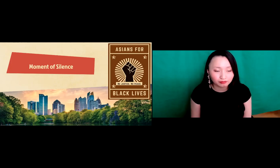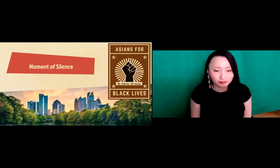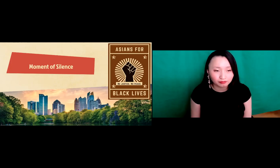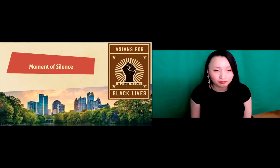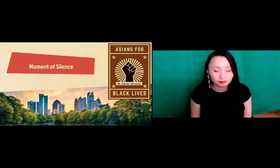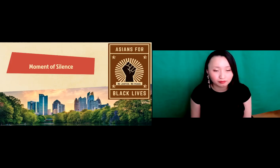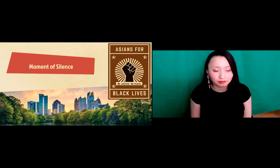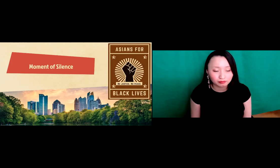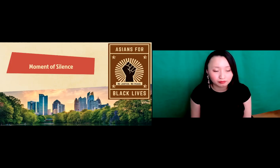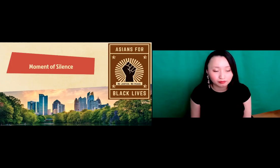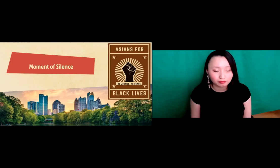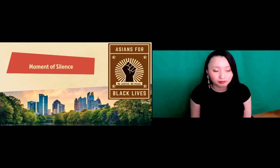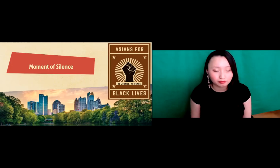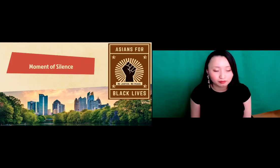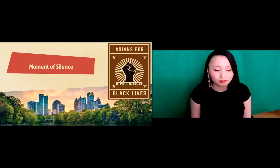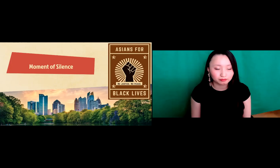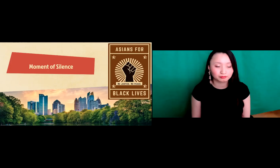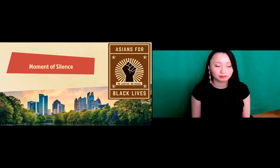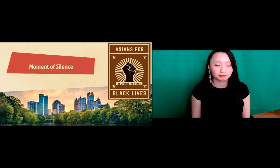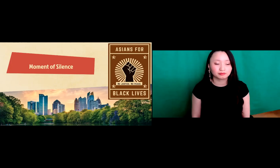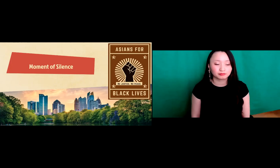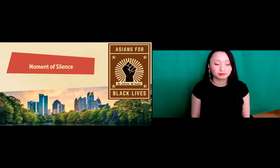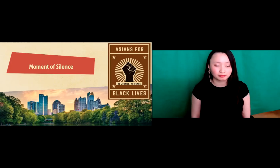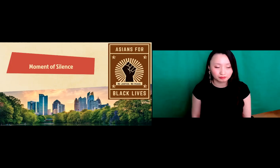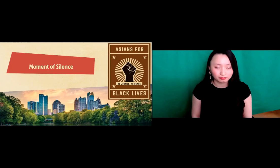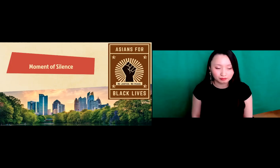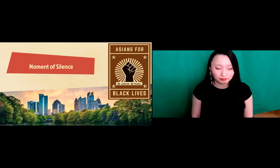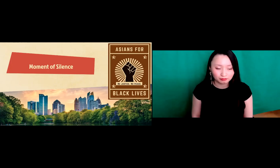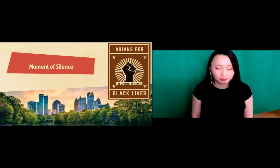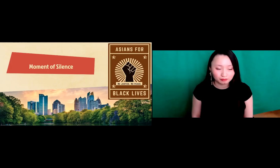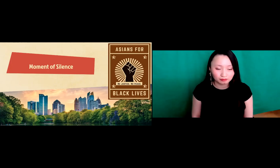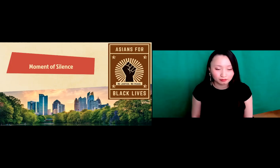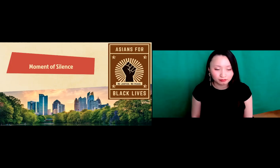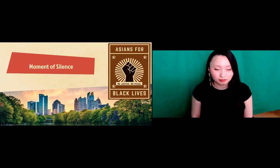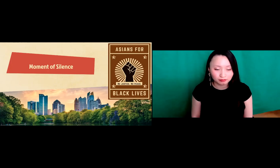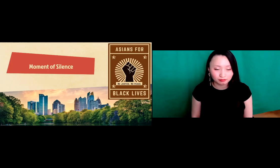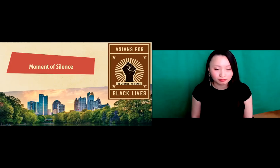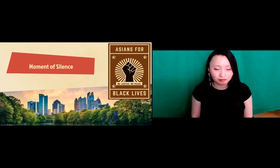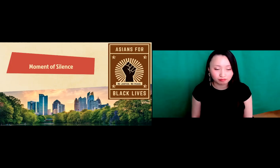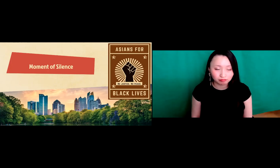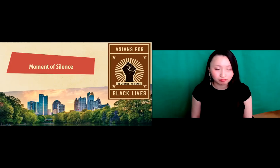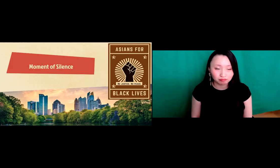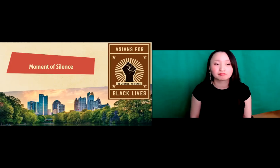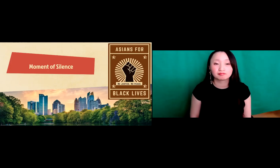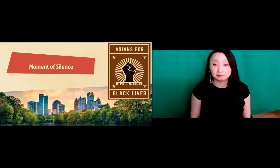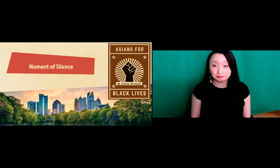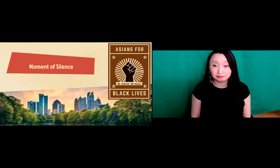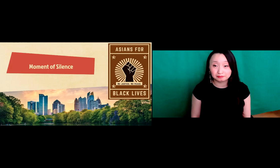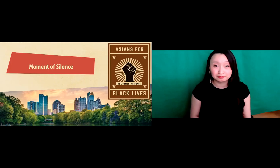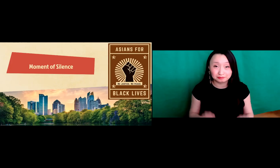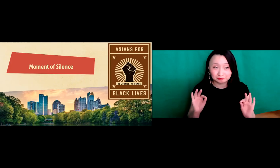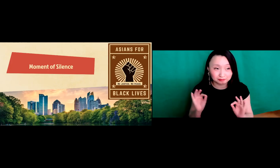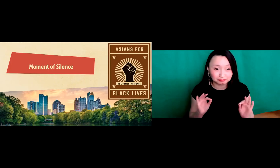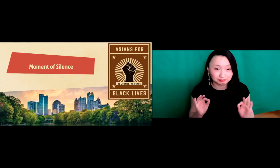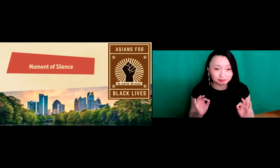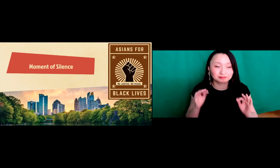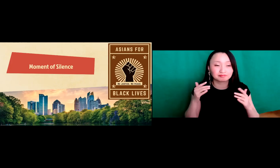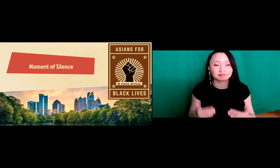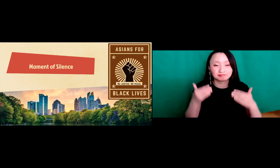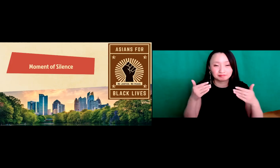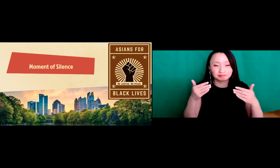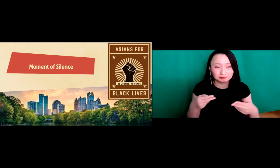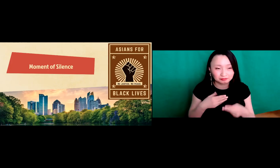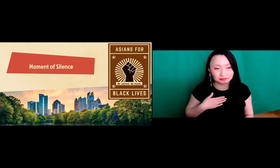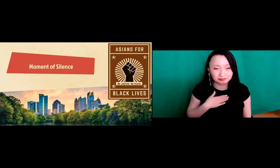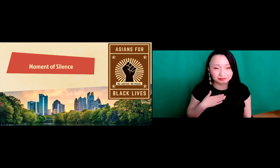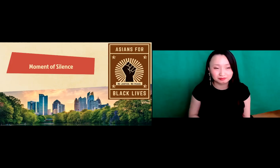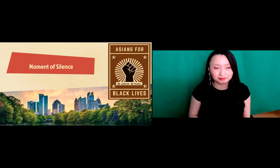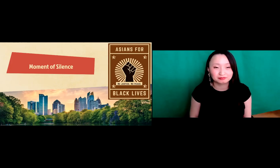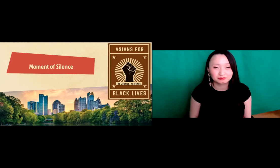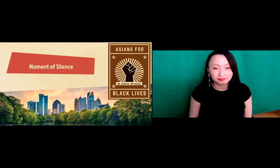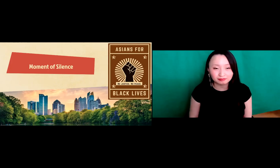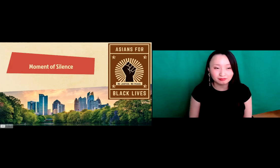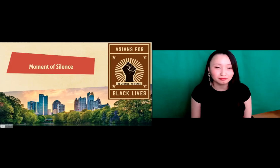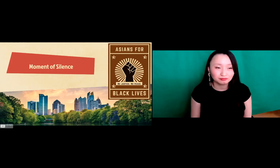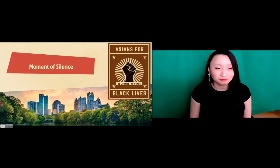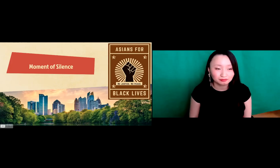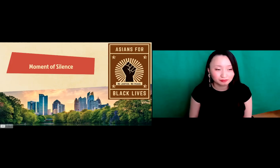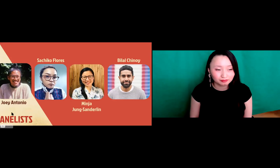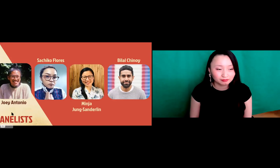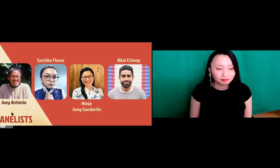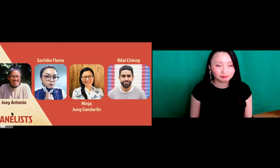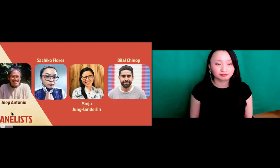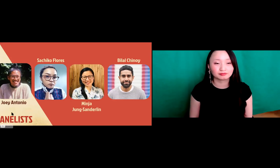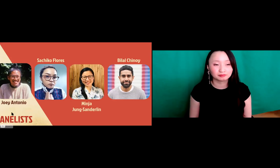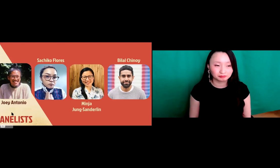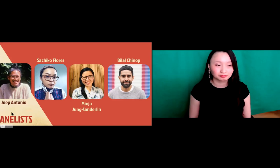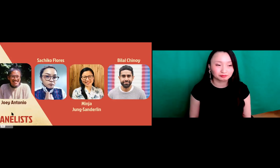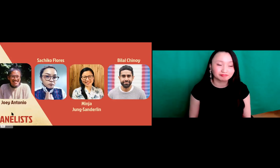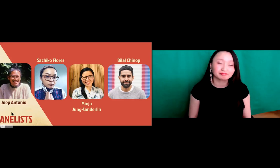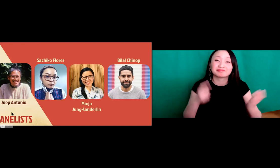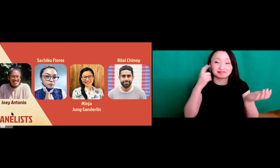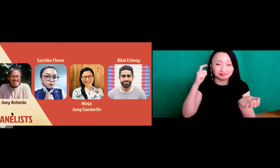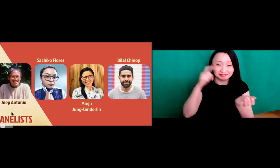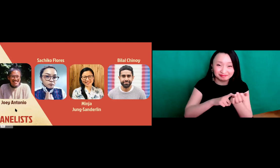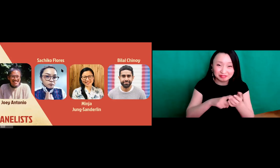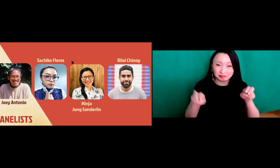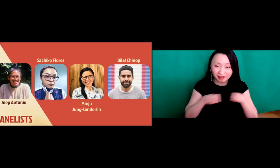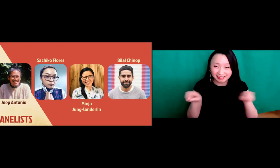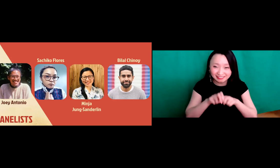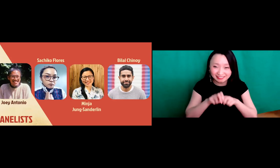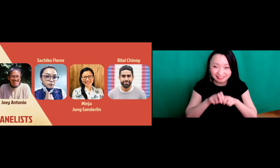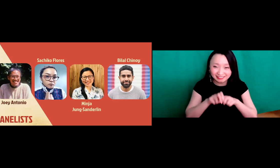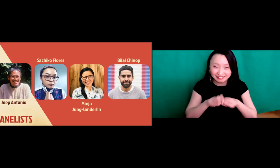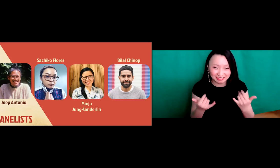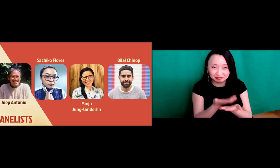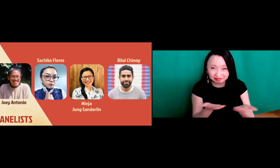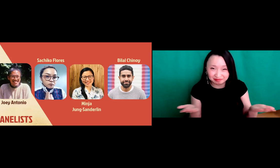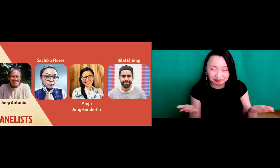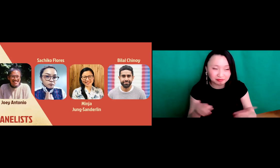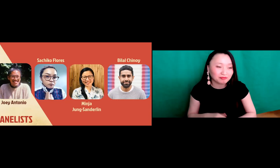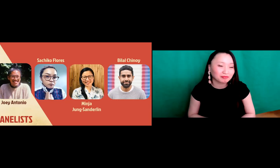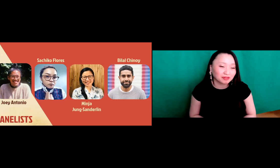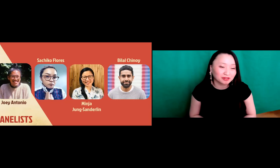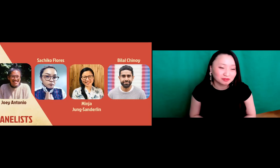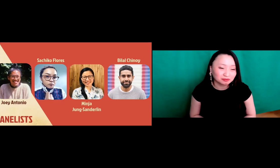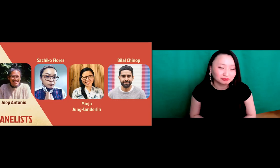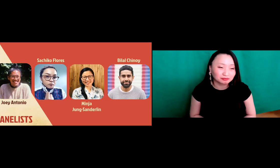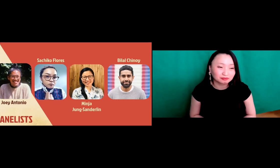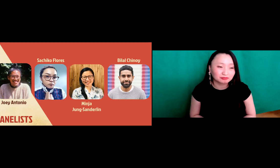Next slide, please. Alright, I would like to introduce and recognize